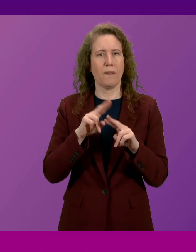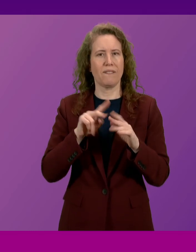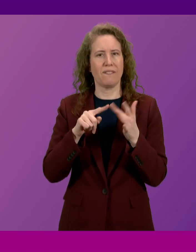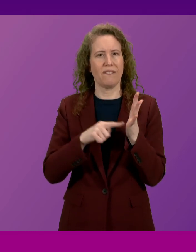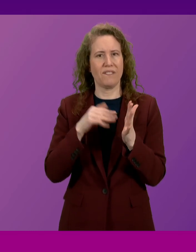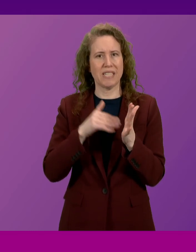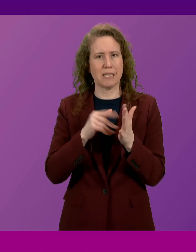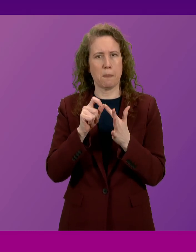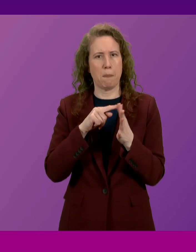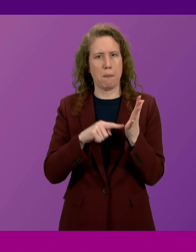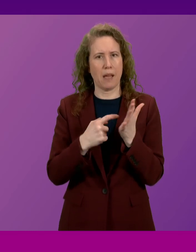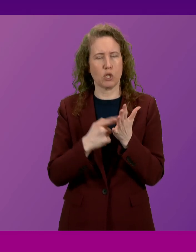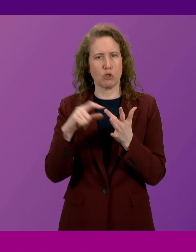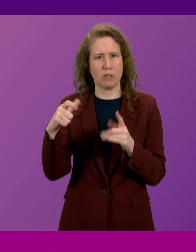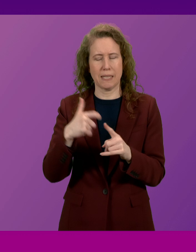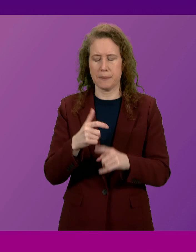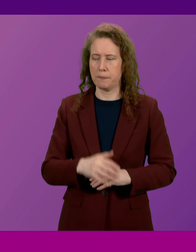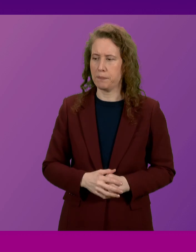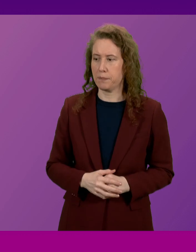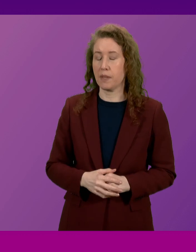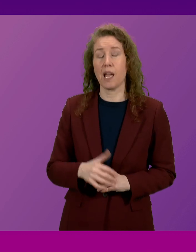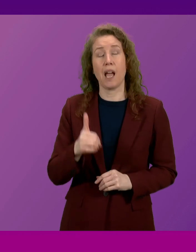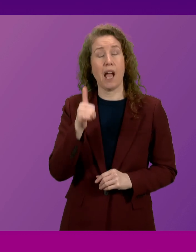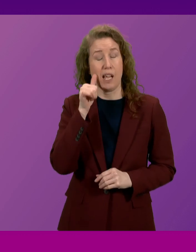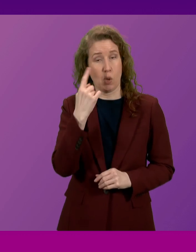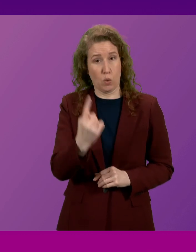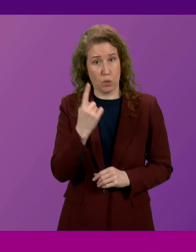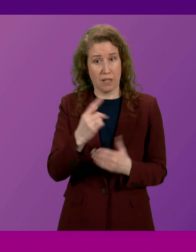I know that the First Minister shares the concern across the chamber about the situation at the